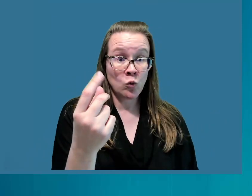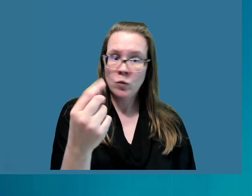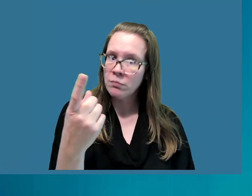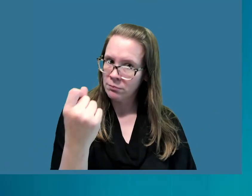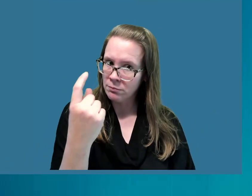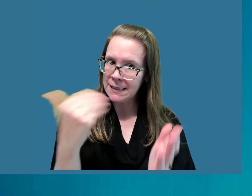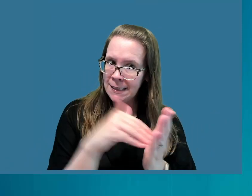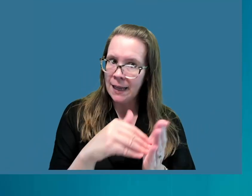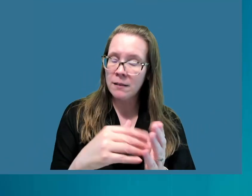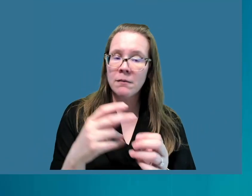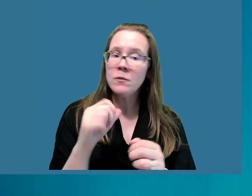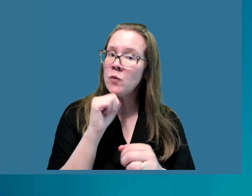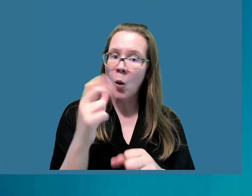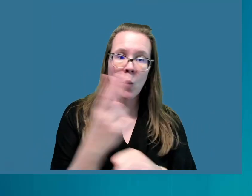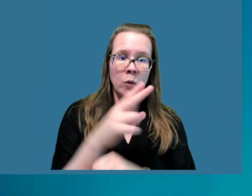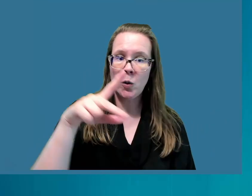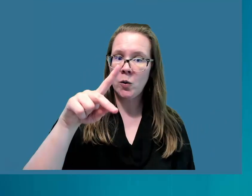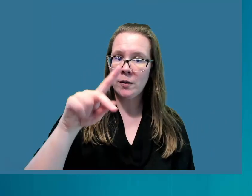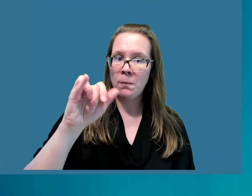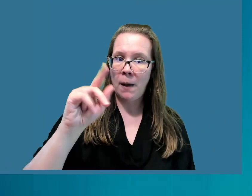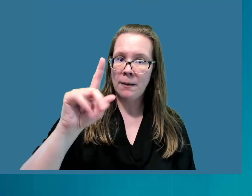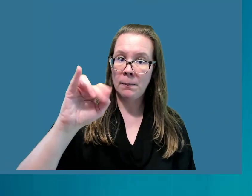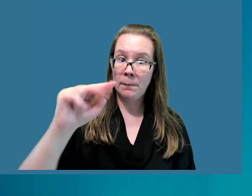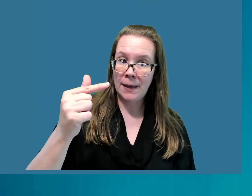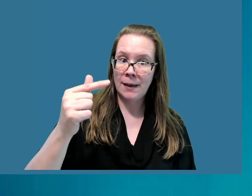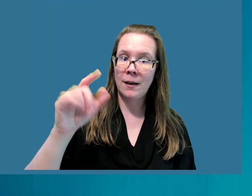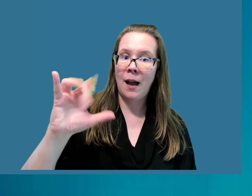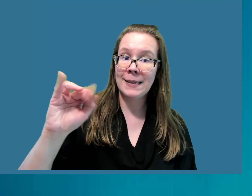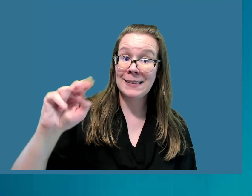So what you do--again, you're not using your piping icing, you're using that, um, more liquidy